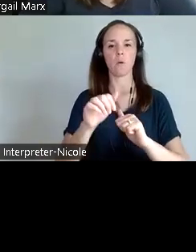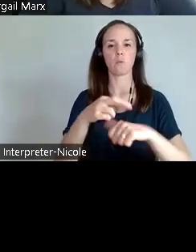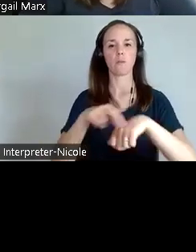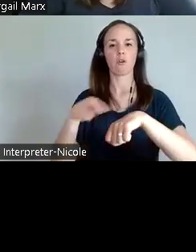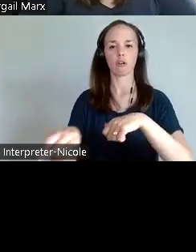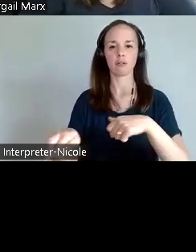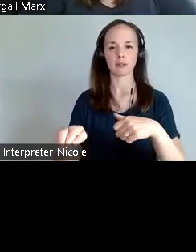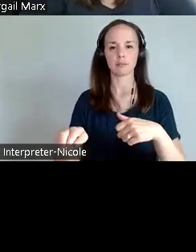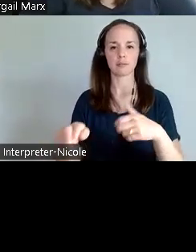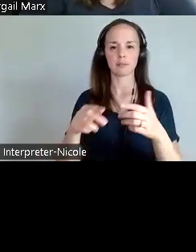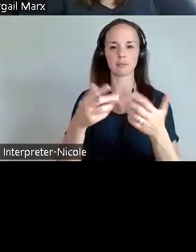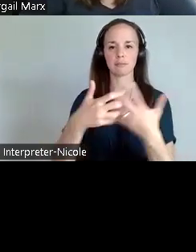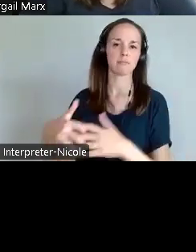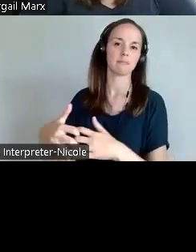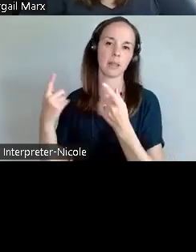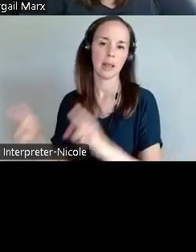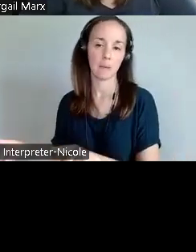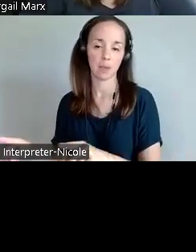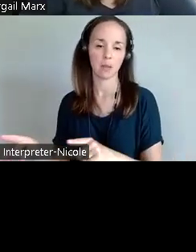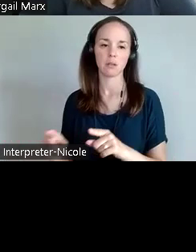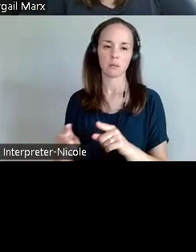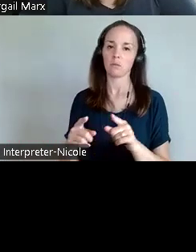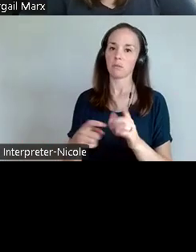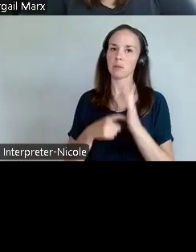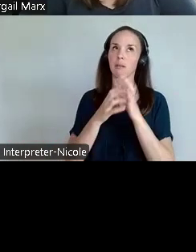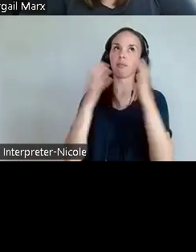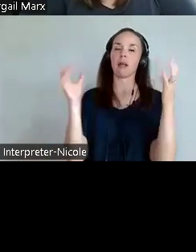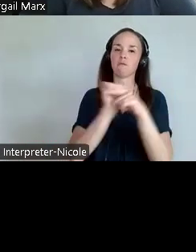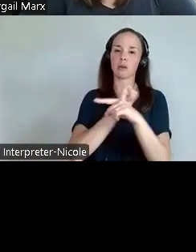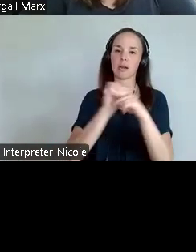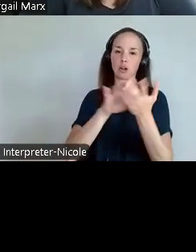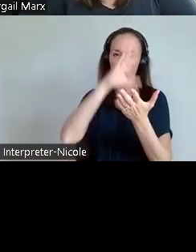So lots of training needs with those AAC services.